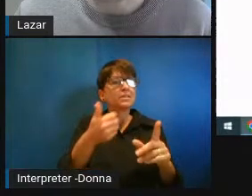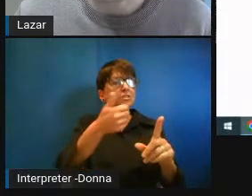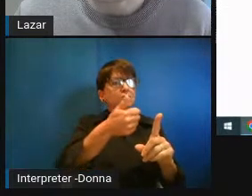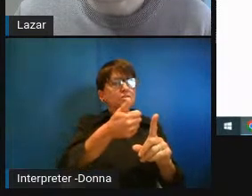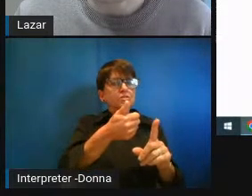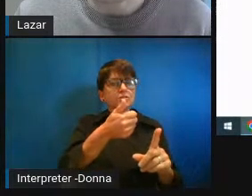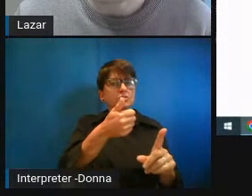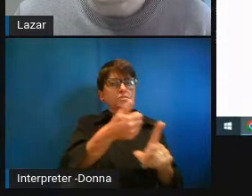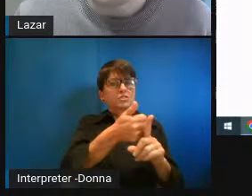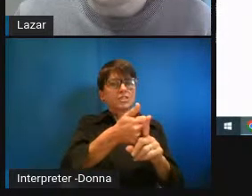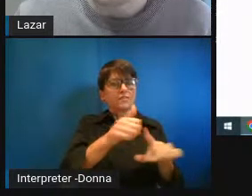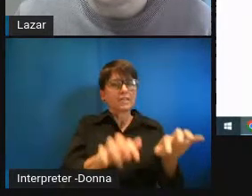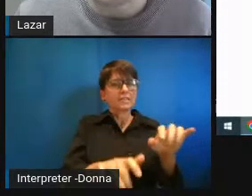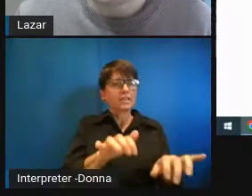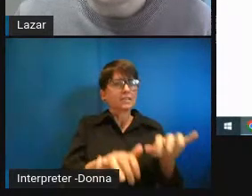Picca Neri: Okay.